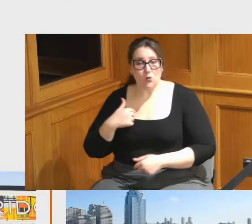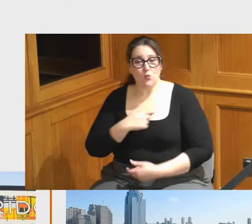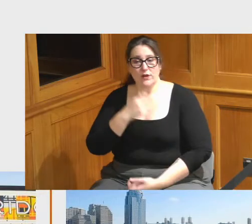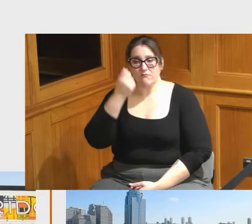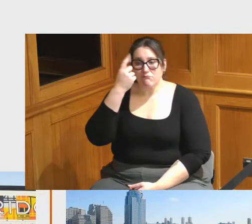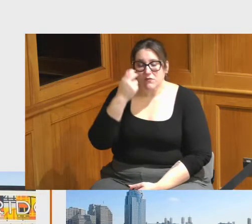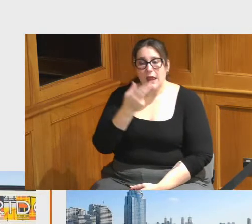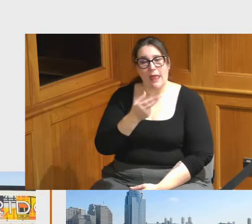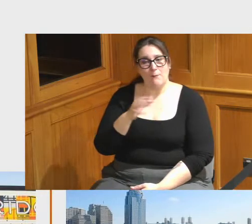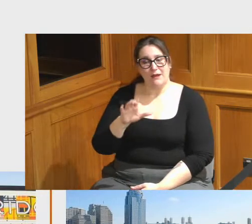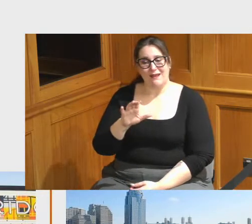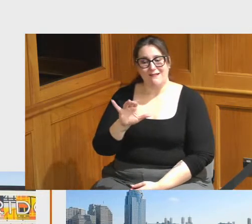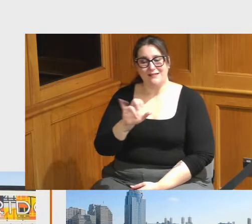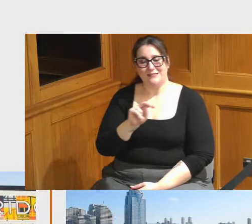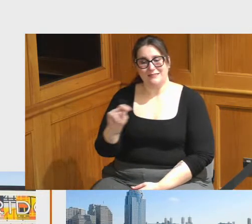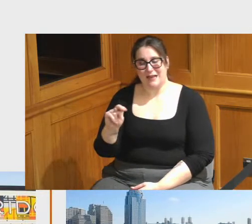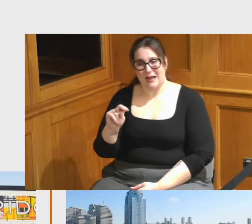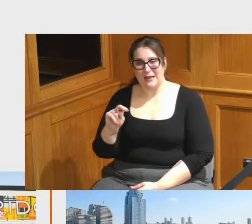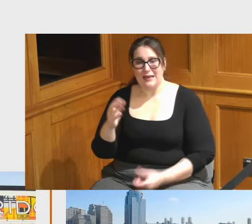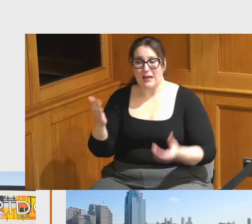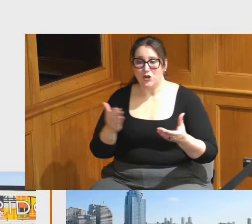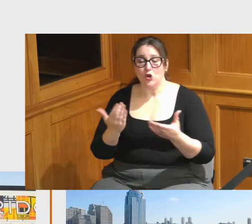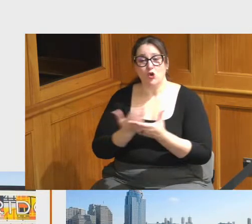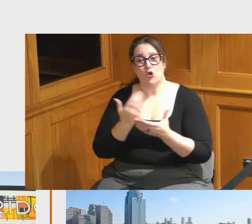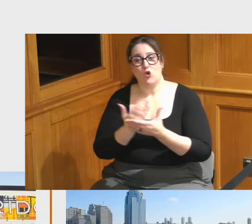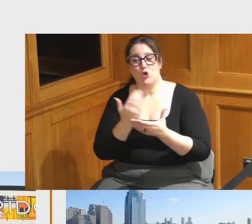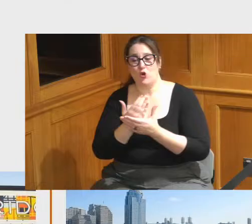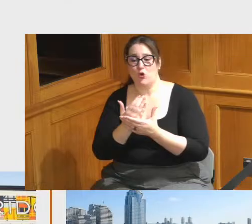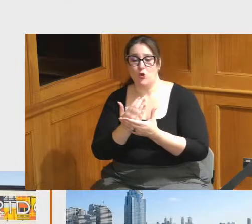County there hasn't been an introduction of a lot of newer residential product. And so